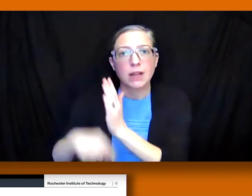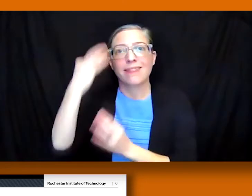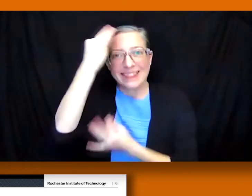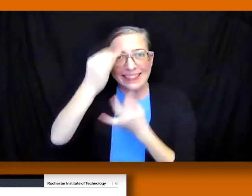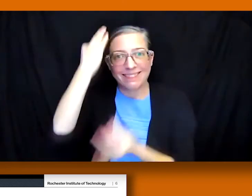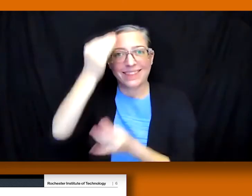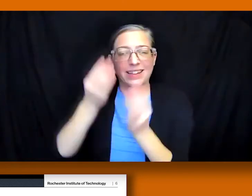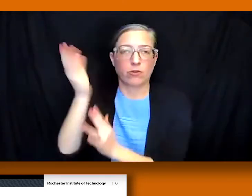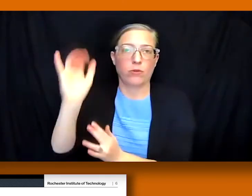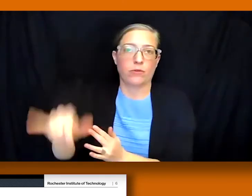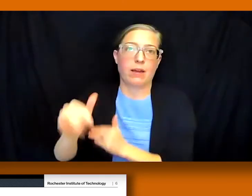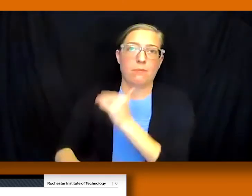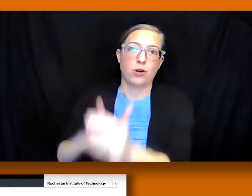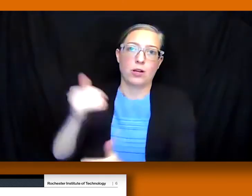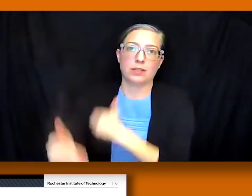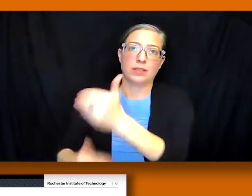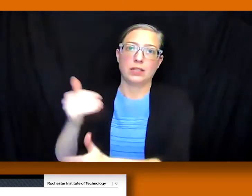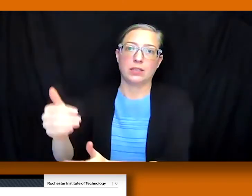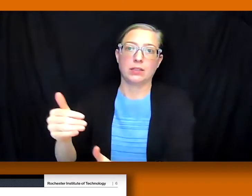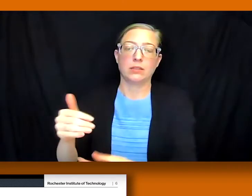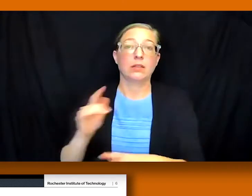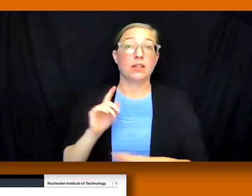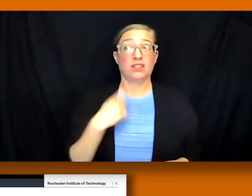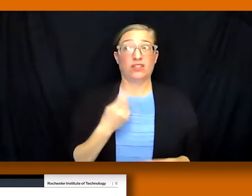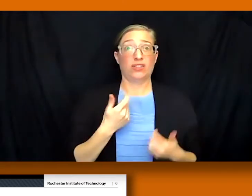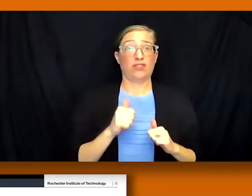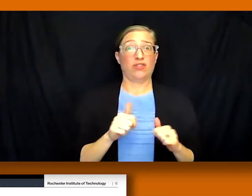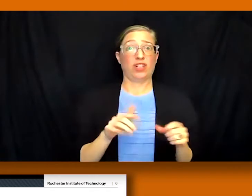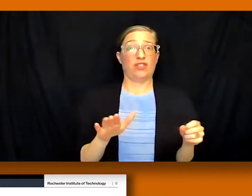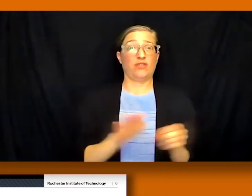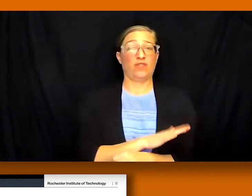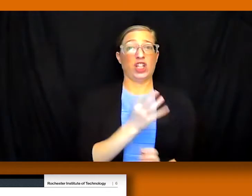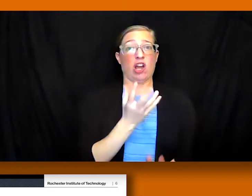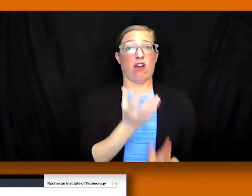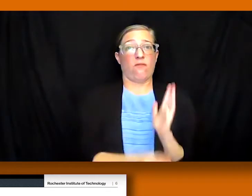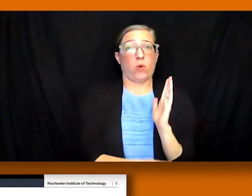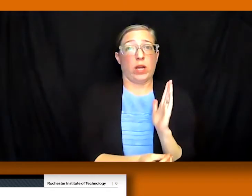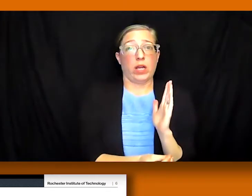Trying to fill a void isn't... isn't a good idea to do on a budget.